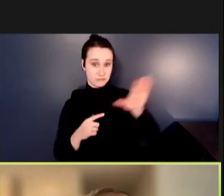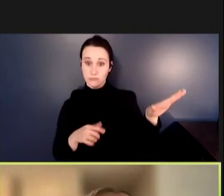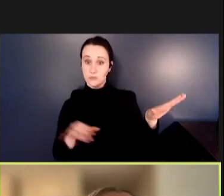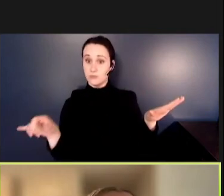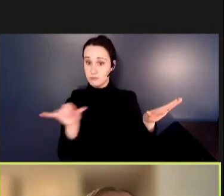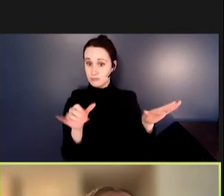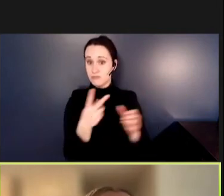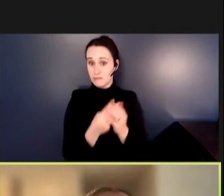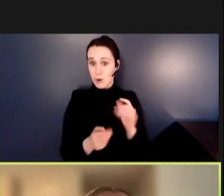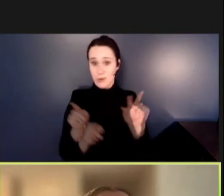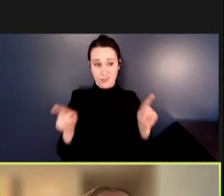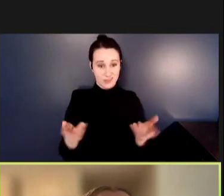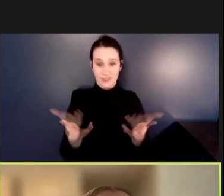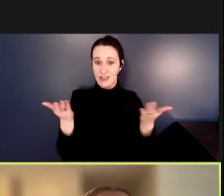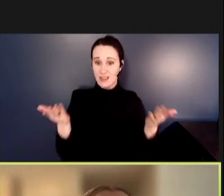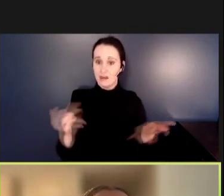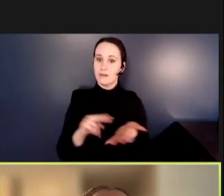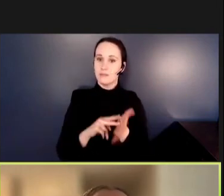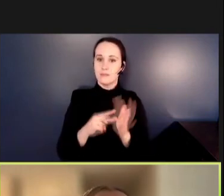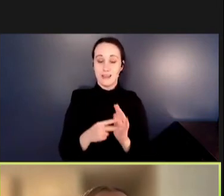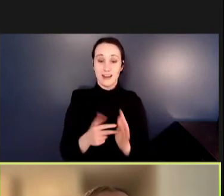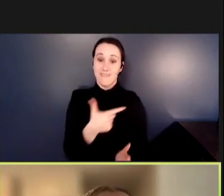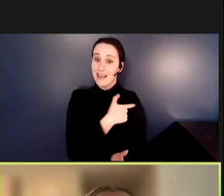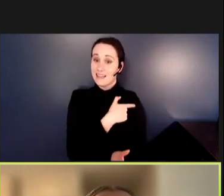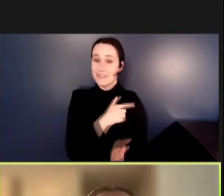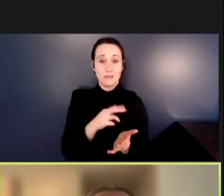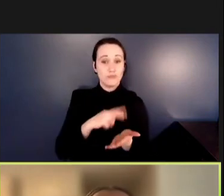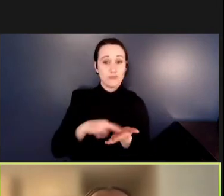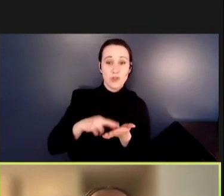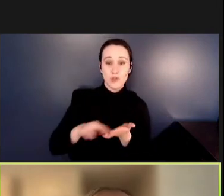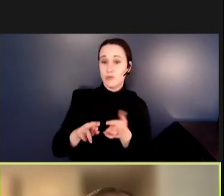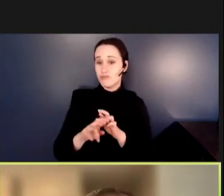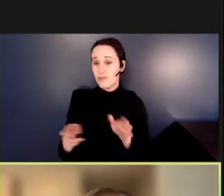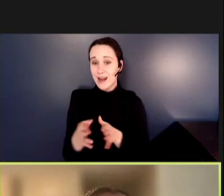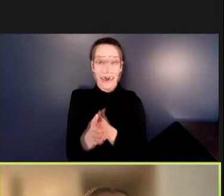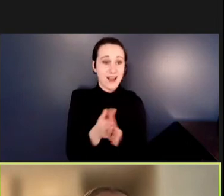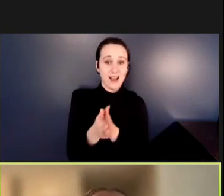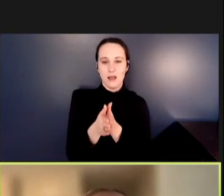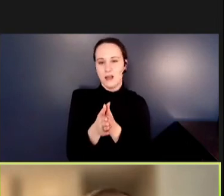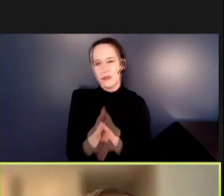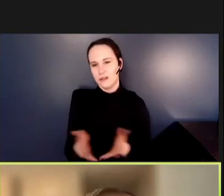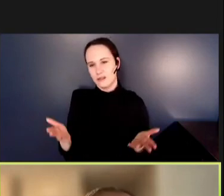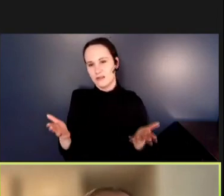really a lot of appetite for movement on this type of work, but then beyond that, as I mentioned,